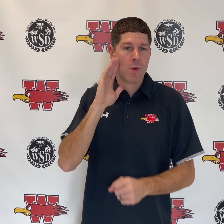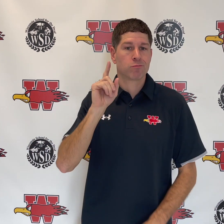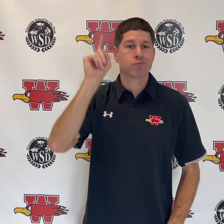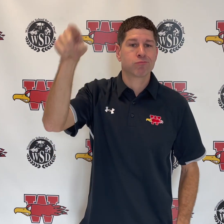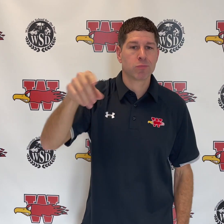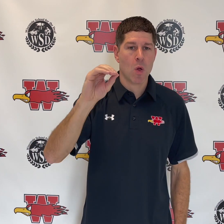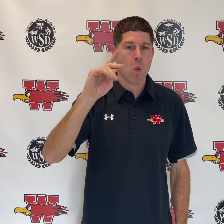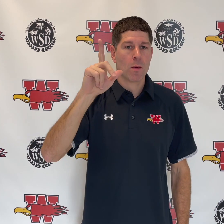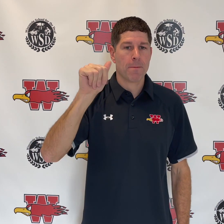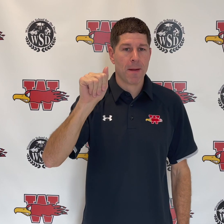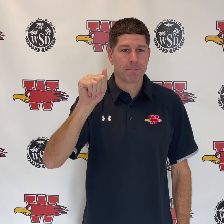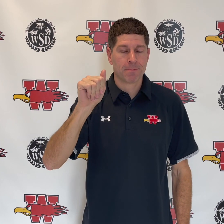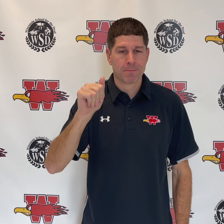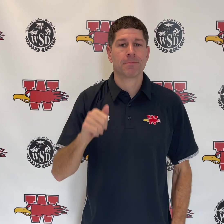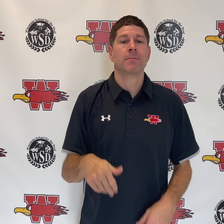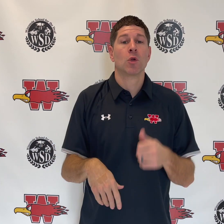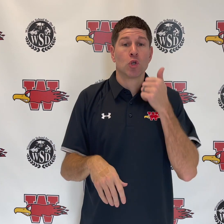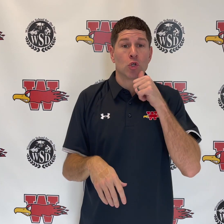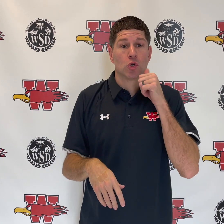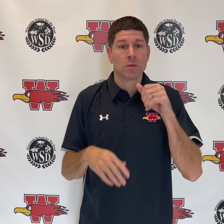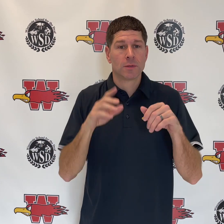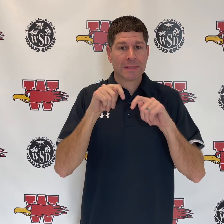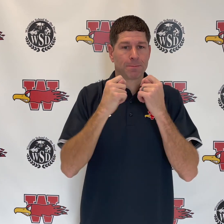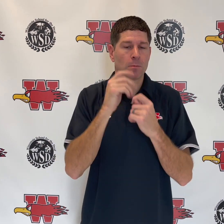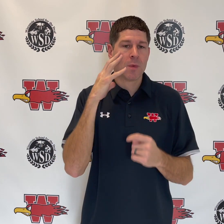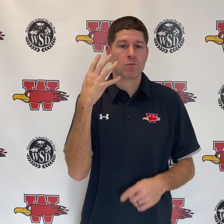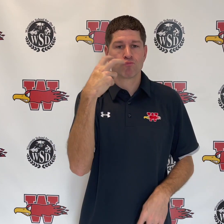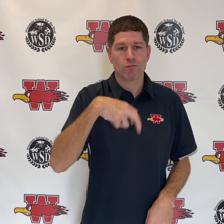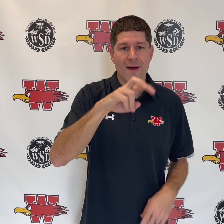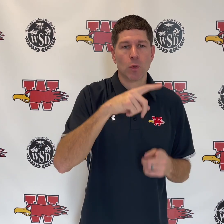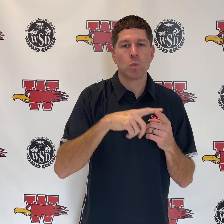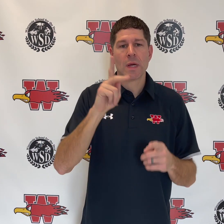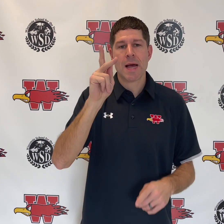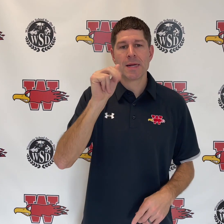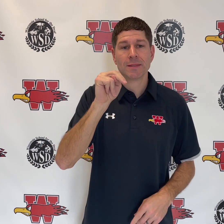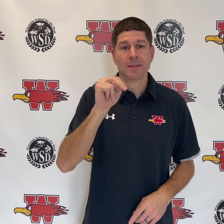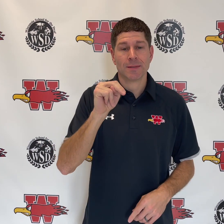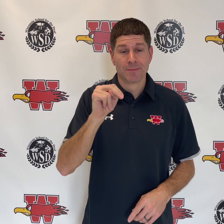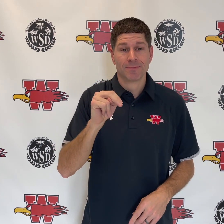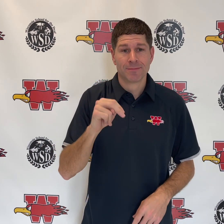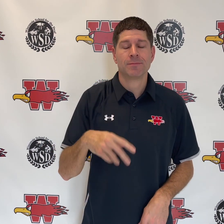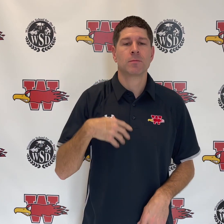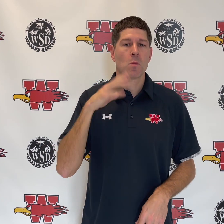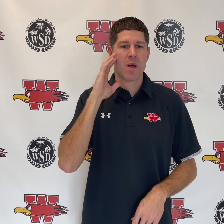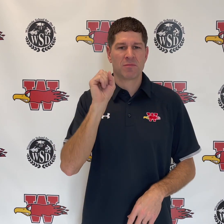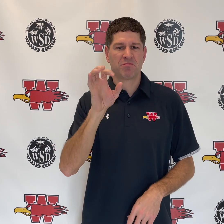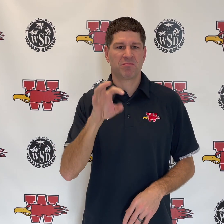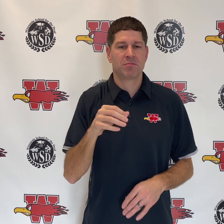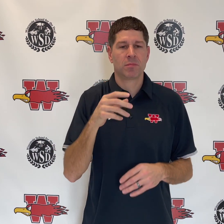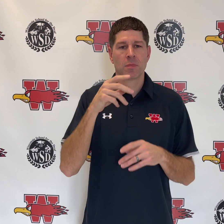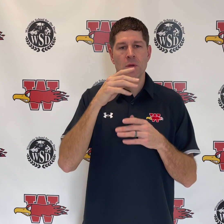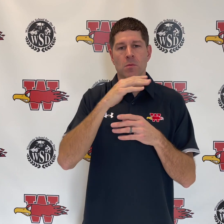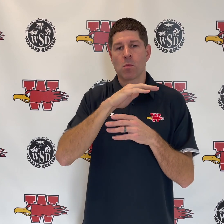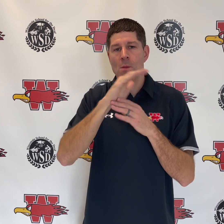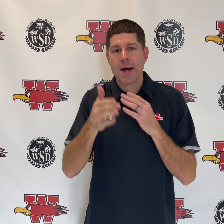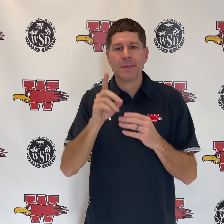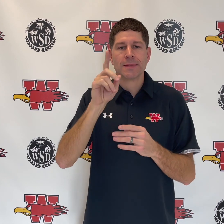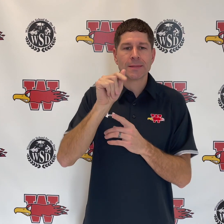cheerleading team will go to Oklahoma. And then the girls basketball team will travel to Kansas. Here are the weekends and the dates: